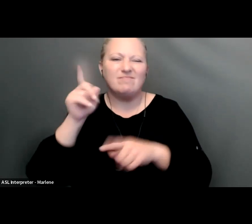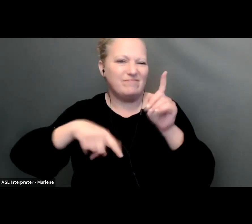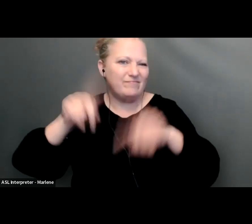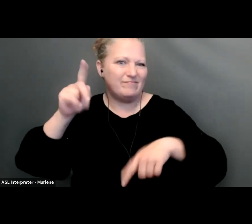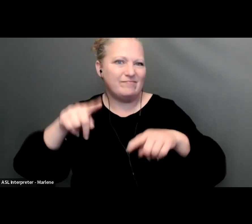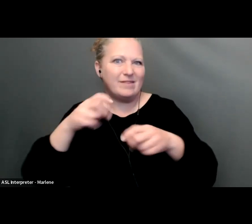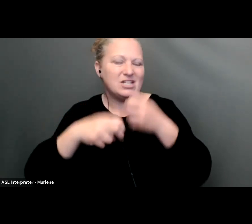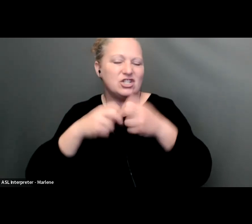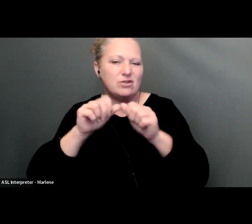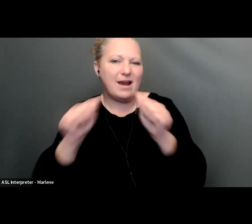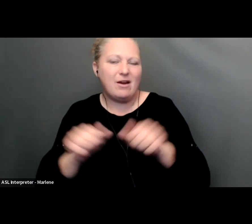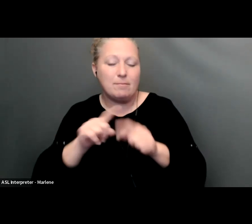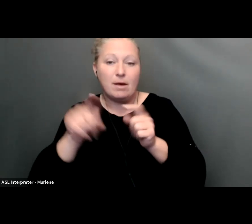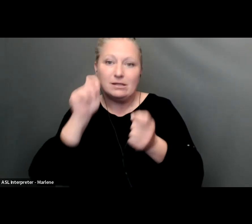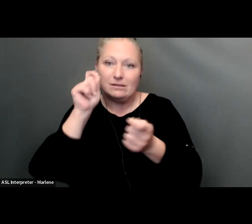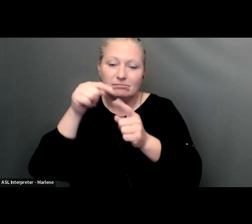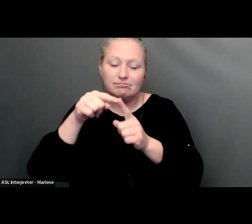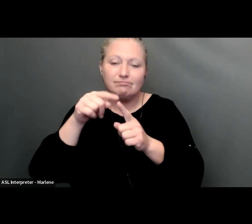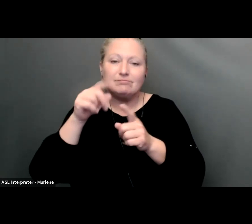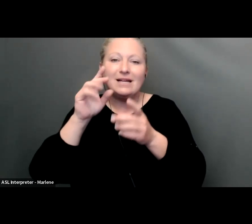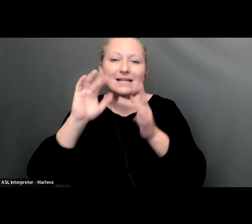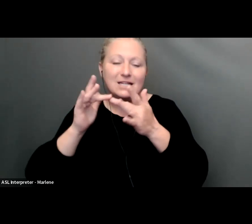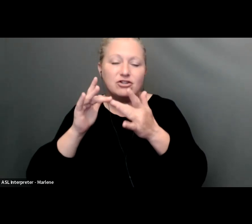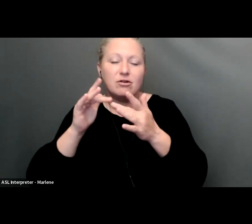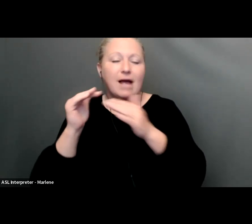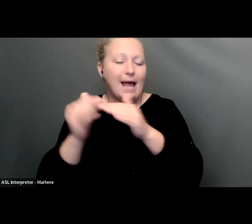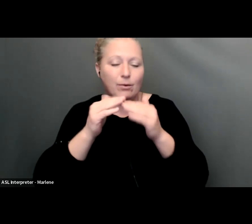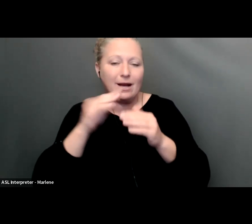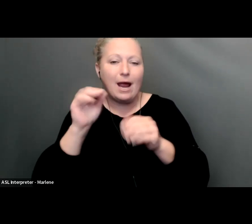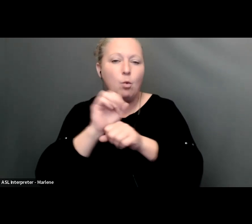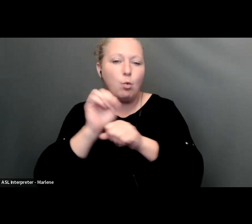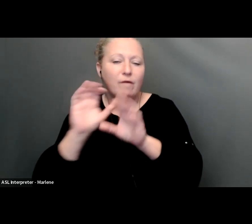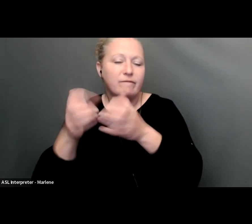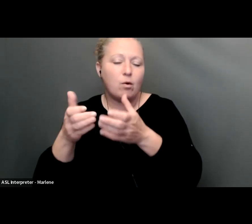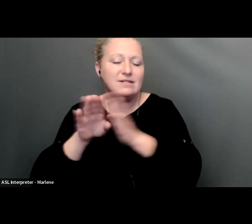including digital equity and workforce development so I'm gonna try to give a quick overview of our